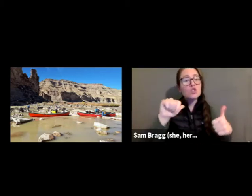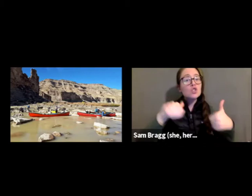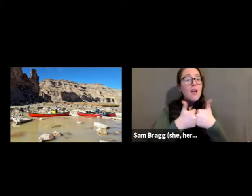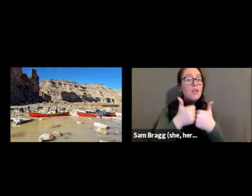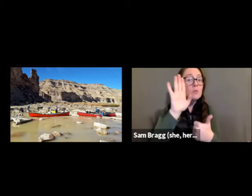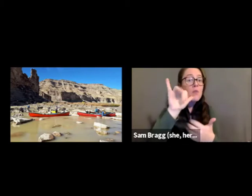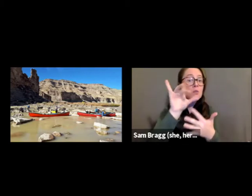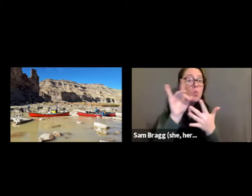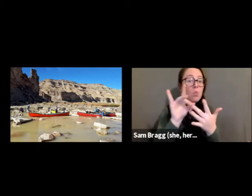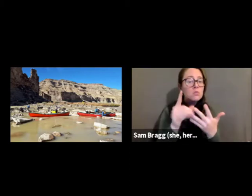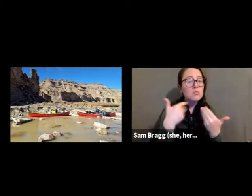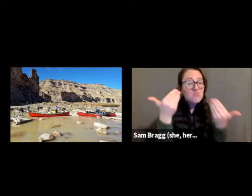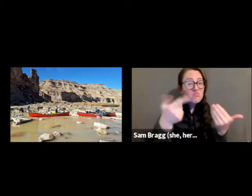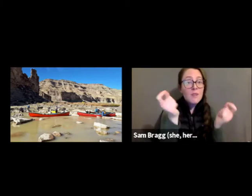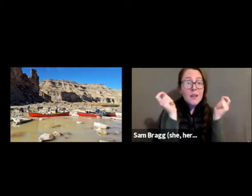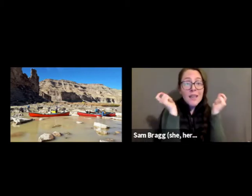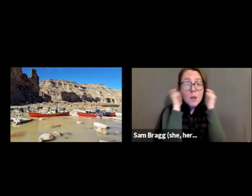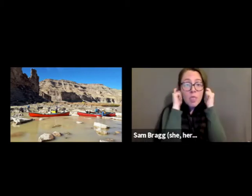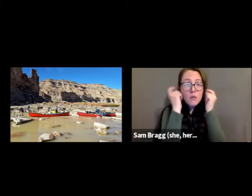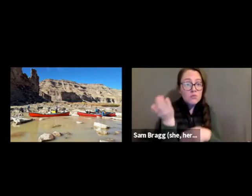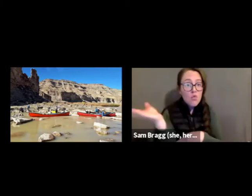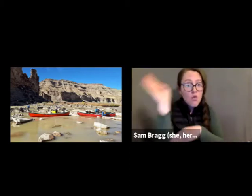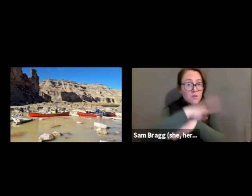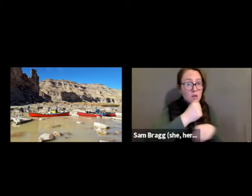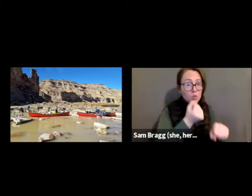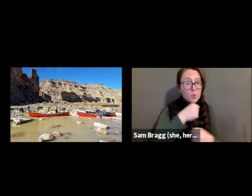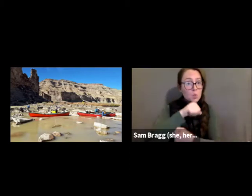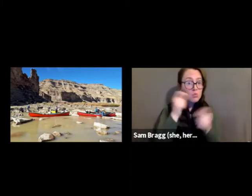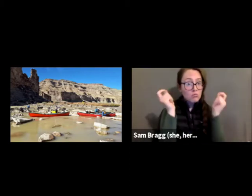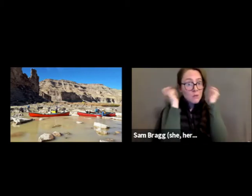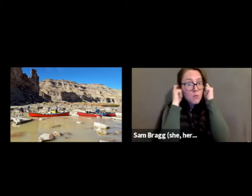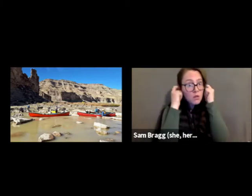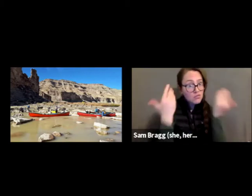and I thought why not add a challenge and I gave them the option to either wear earplugs all day